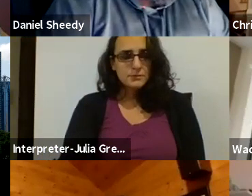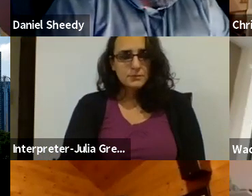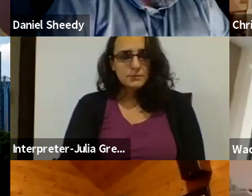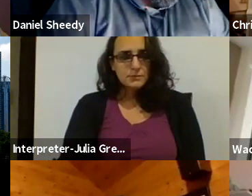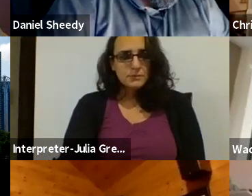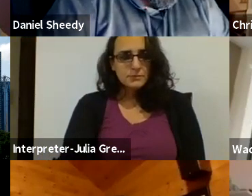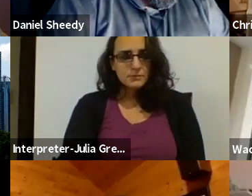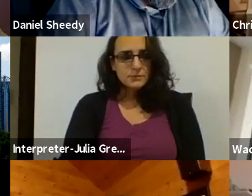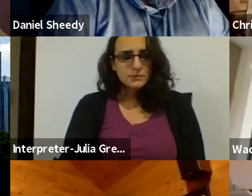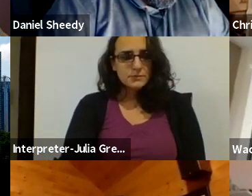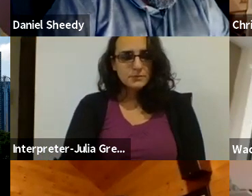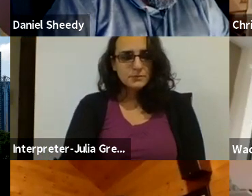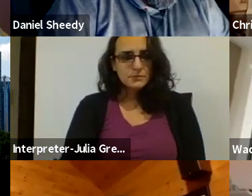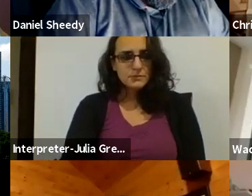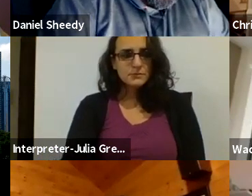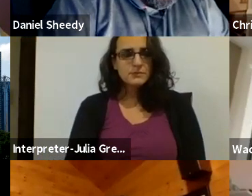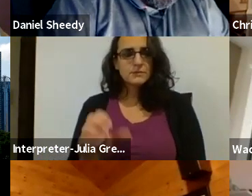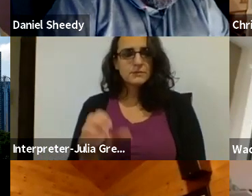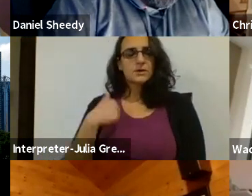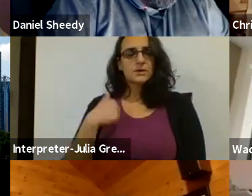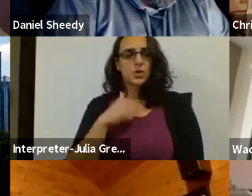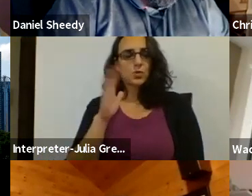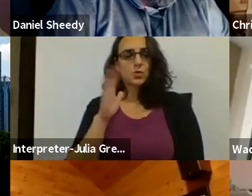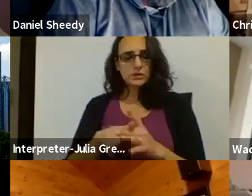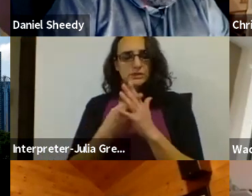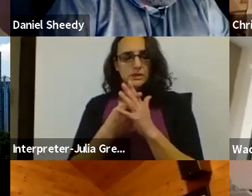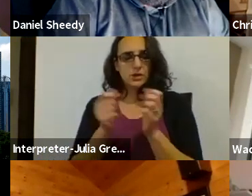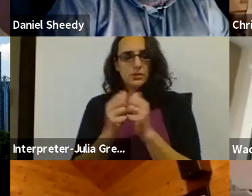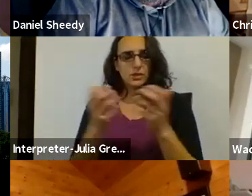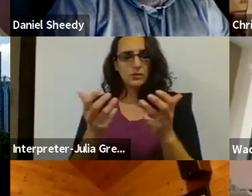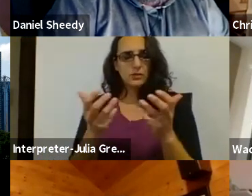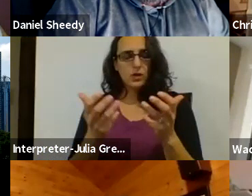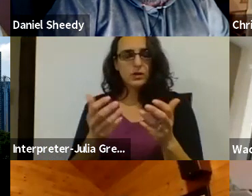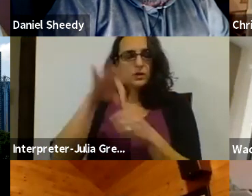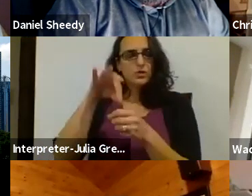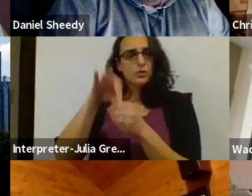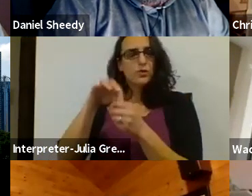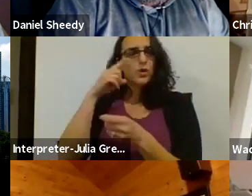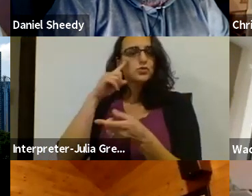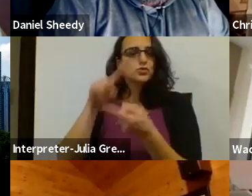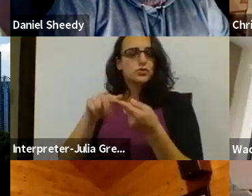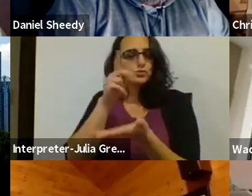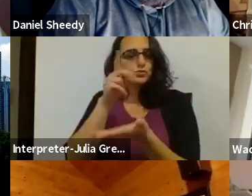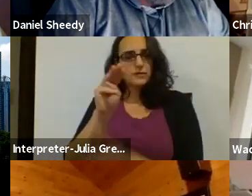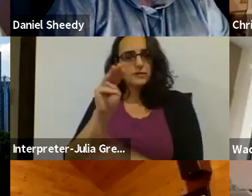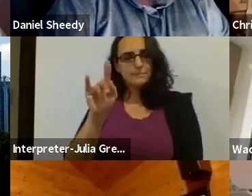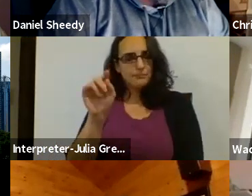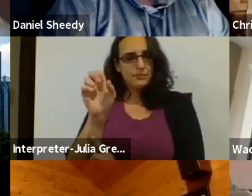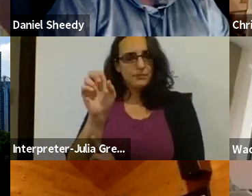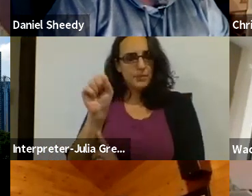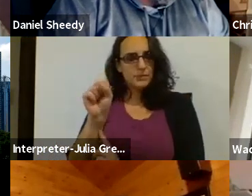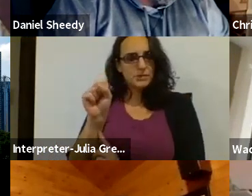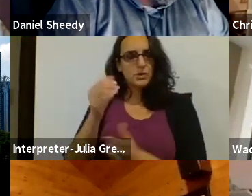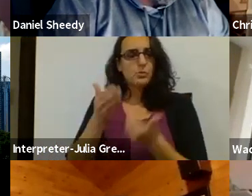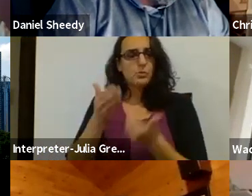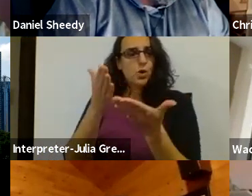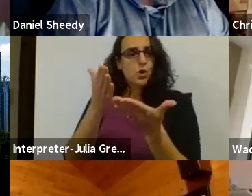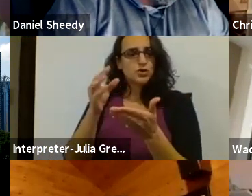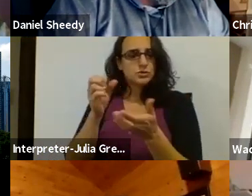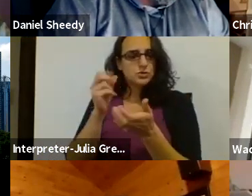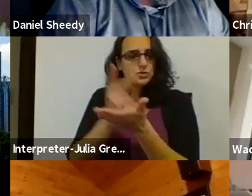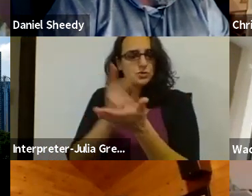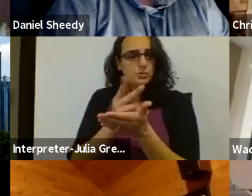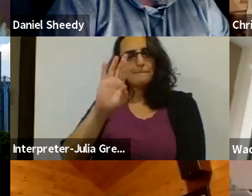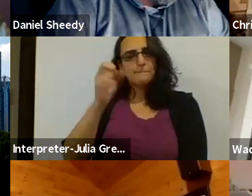Carolyn Gallagher: Let's see. So we are going to start with the votes to approve the minutes. So a motion to approve MINUTES OF MARCH 4 2020 open meeting.